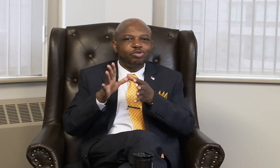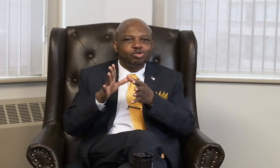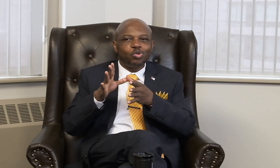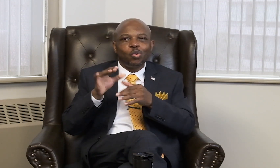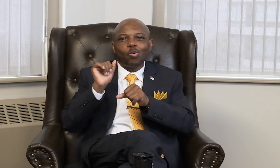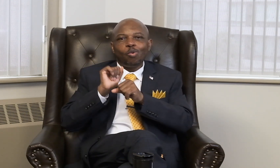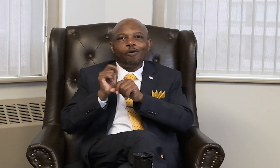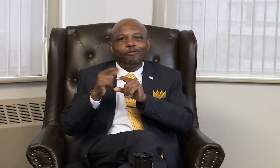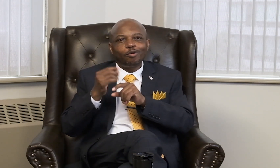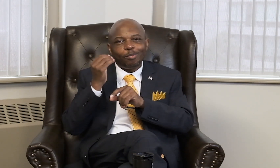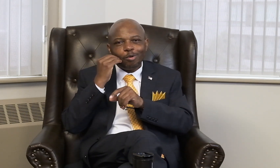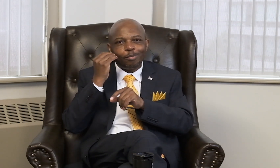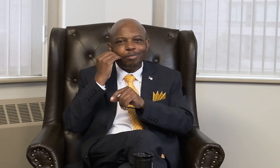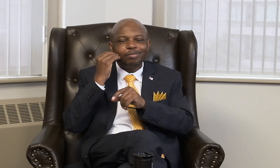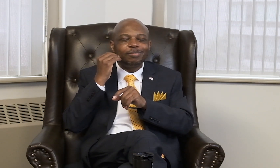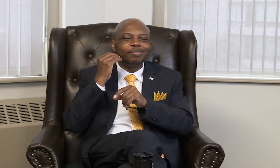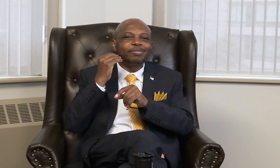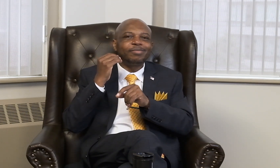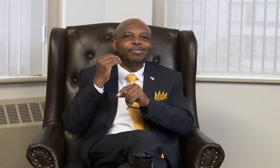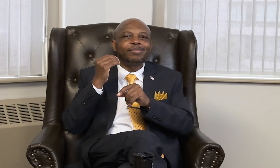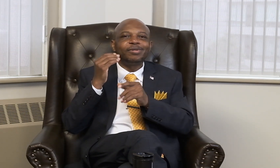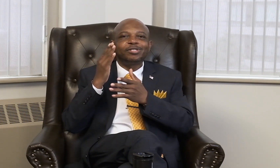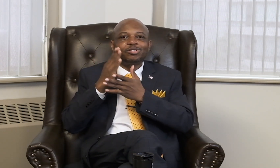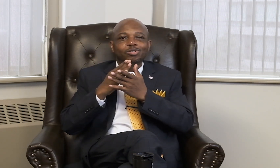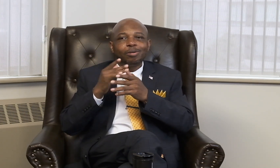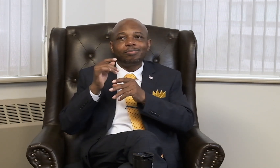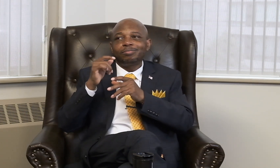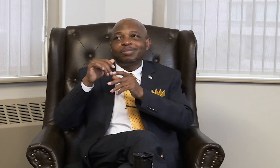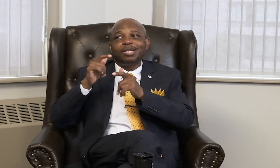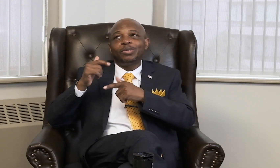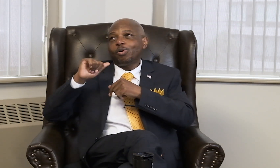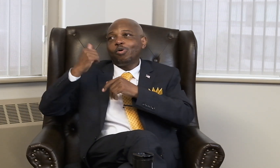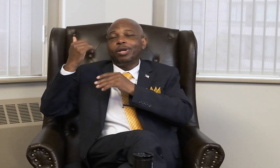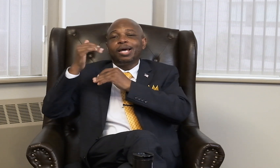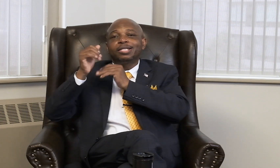where a lot of interpreters are working remotely and are granted opportunities to